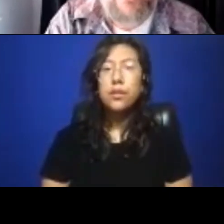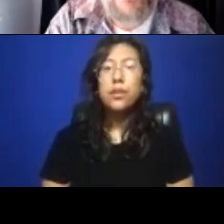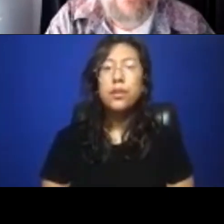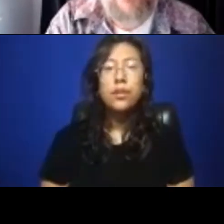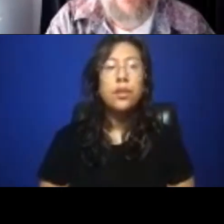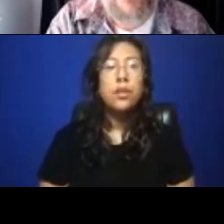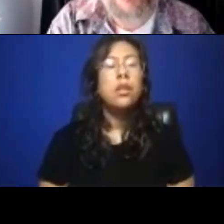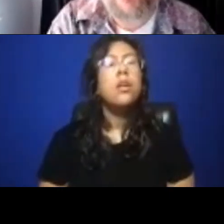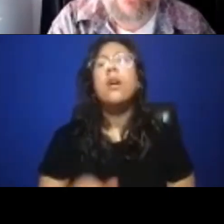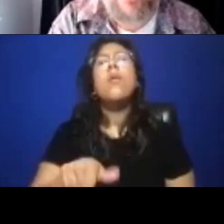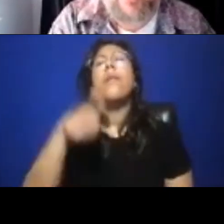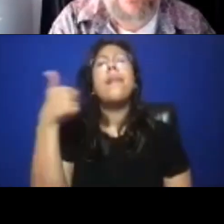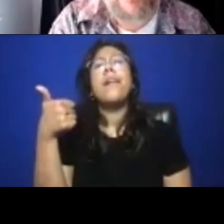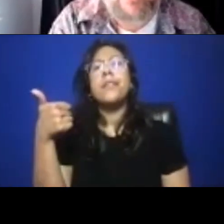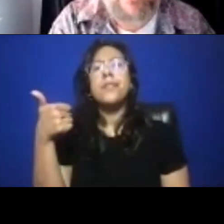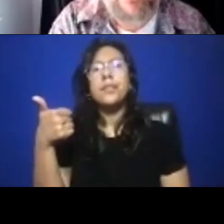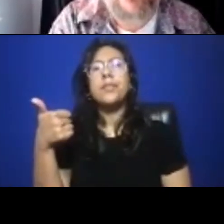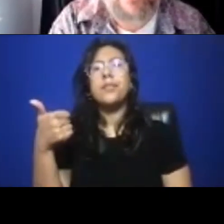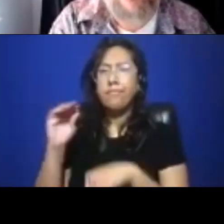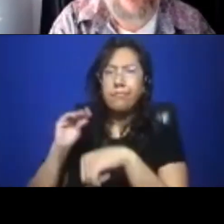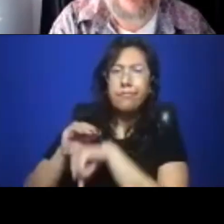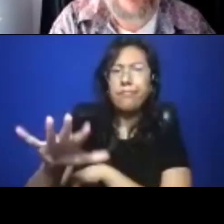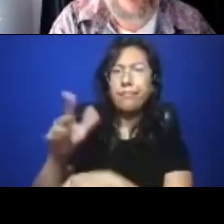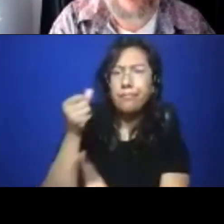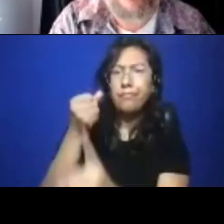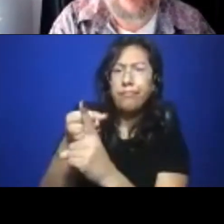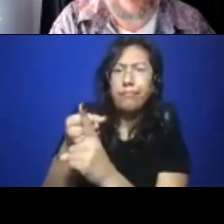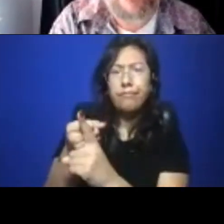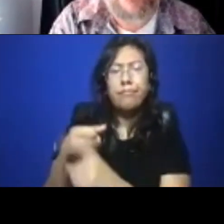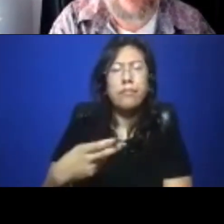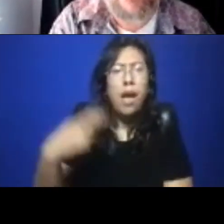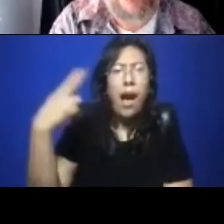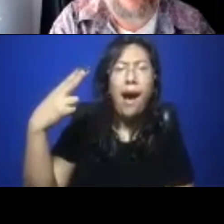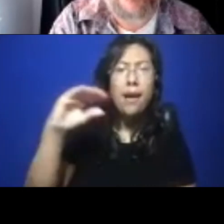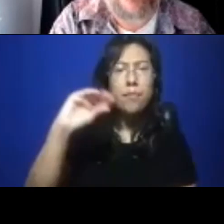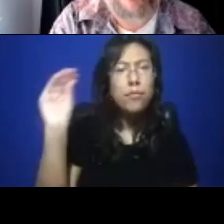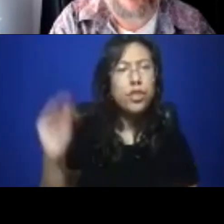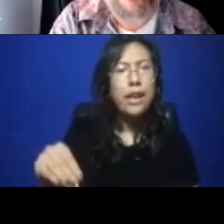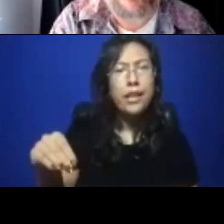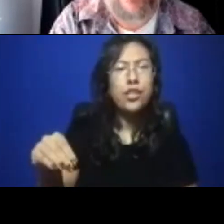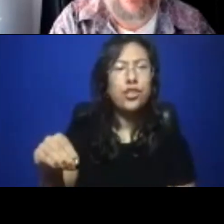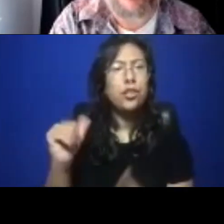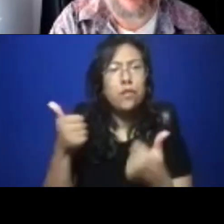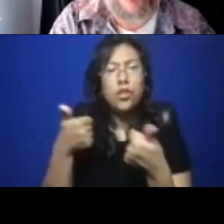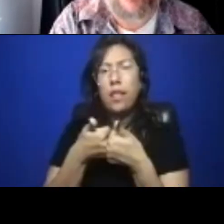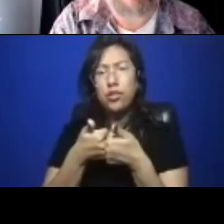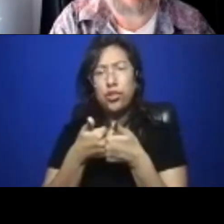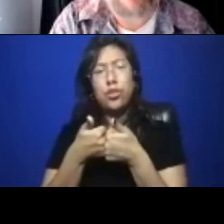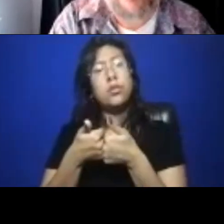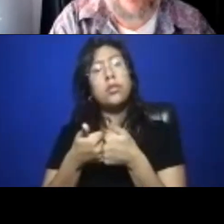What else might be contributing to higher levels of challenges in accessing care?